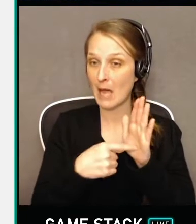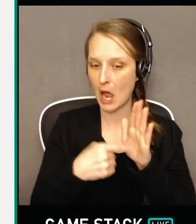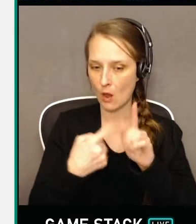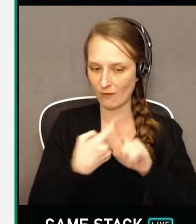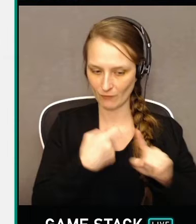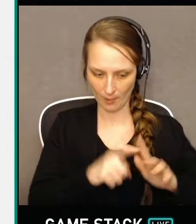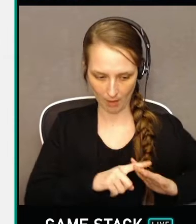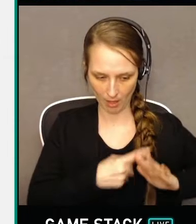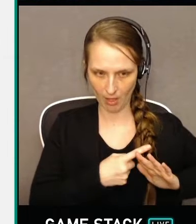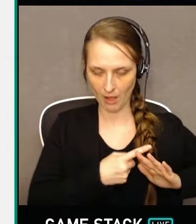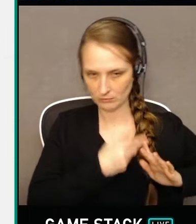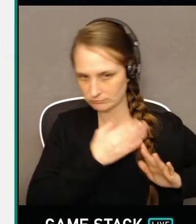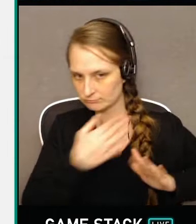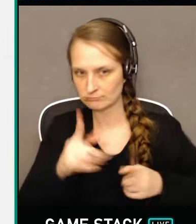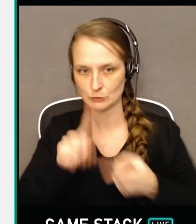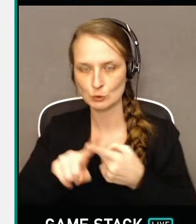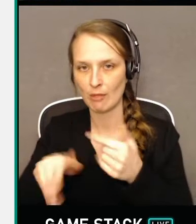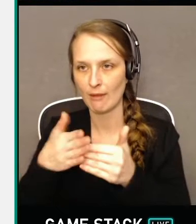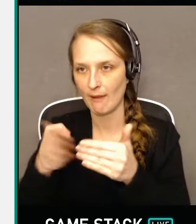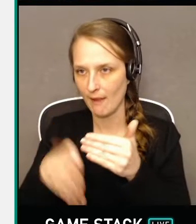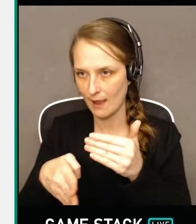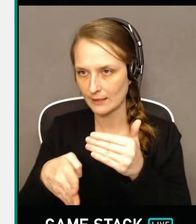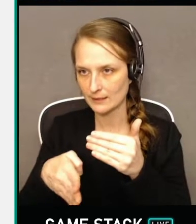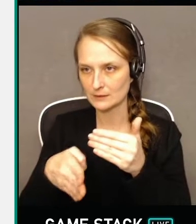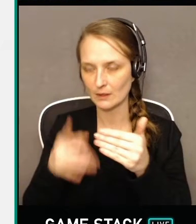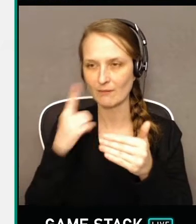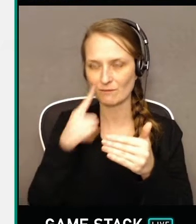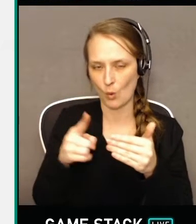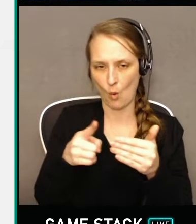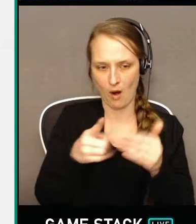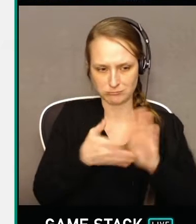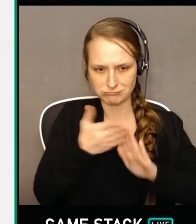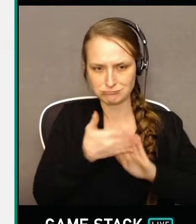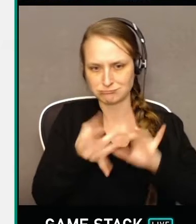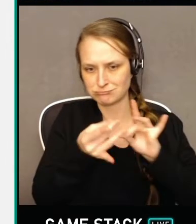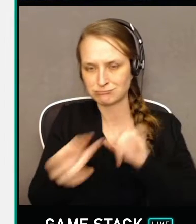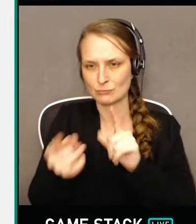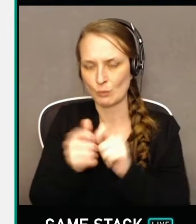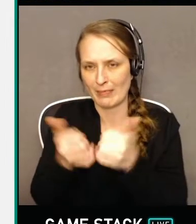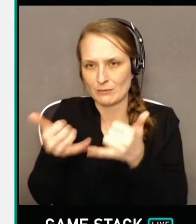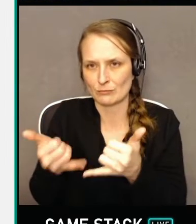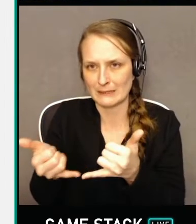up to be easy to integrate into existing game engines. Later on in this presentation, I'm going to go over